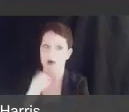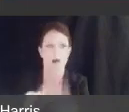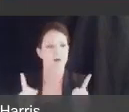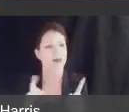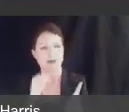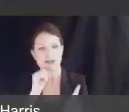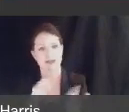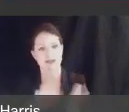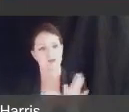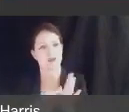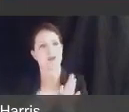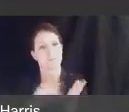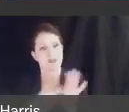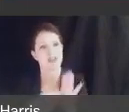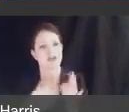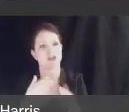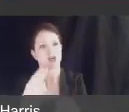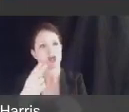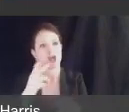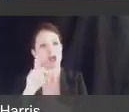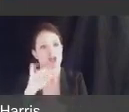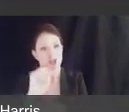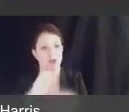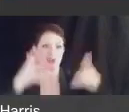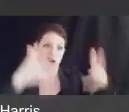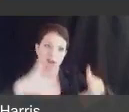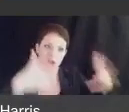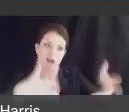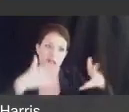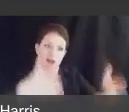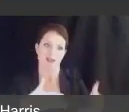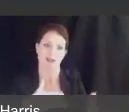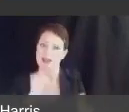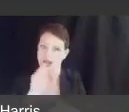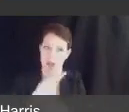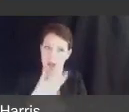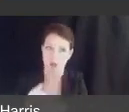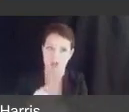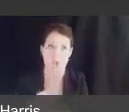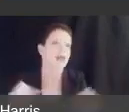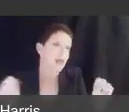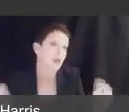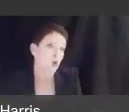unused doses that then are sitting on a shelf. [Commissioner Arkoosh] Potentially, it could. You would have to check